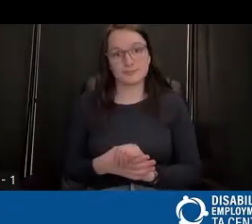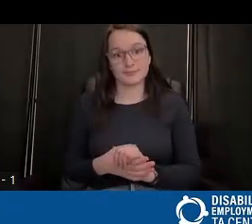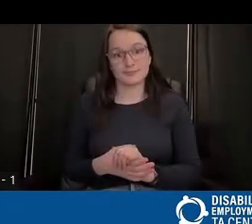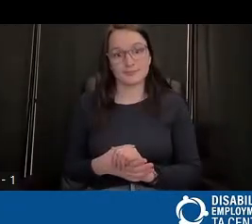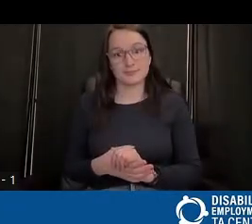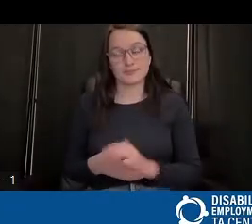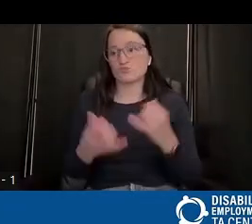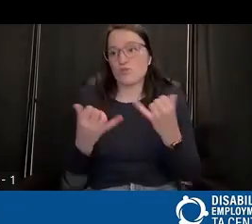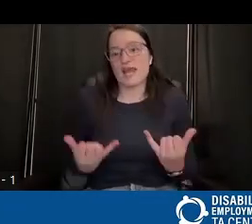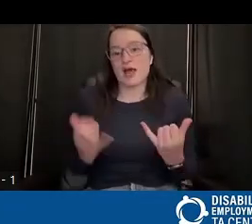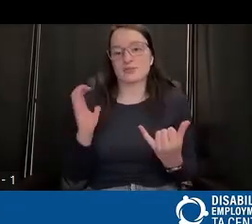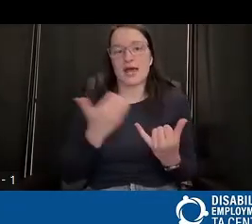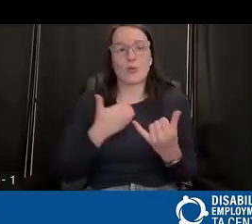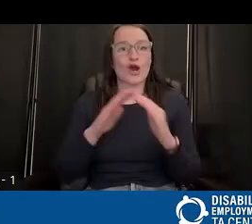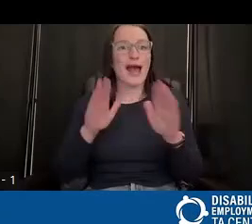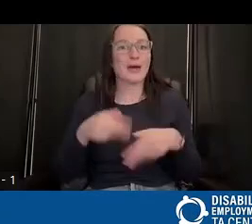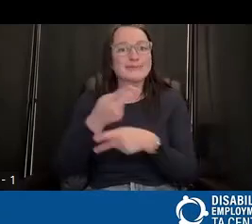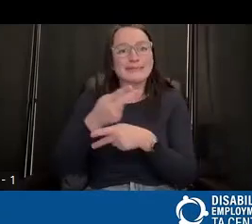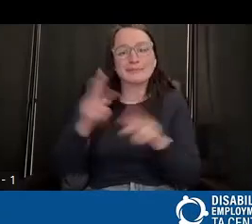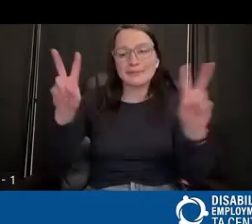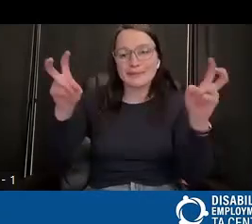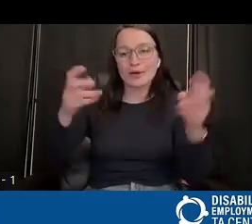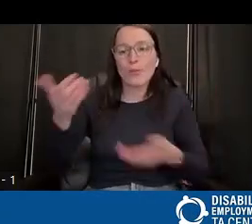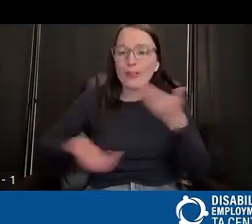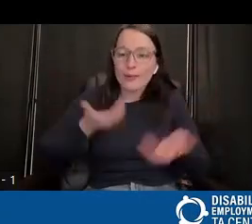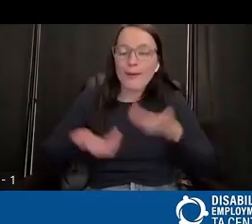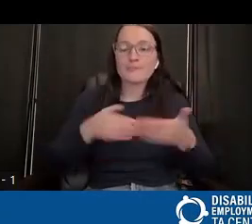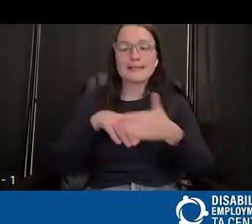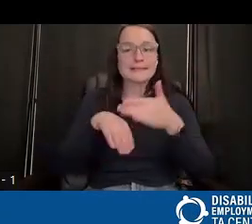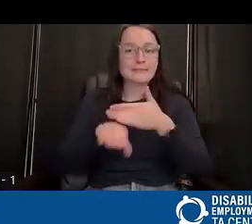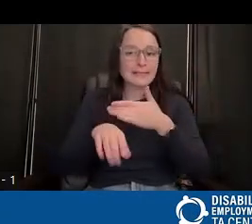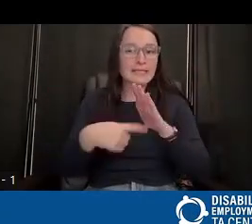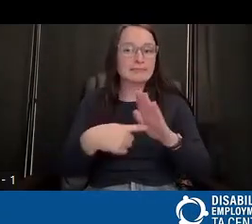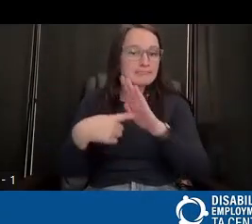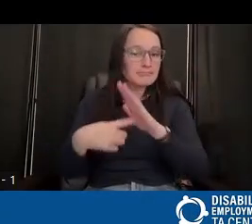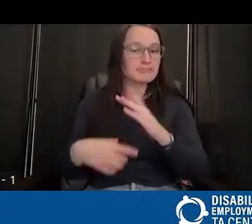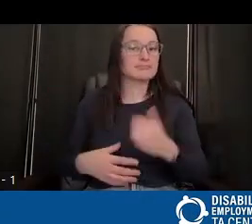housekeeping, and accessibility features. Um next, we're going to just introduce our speakers really